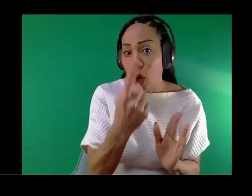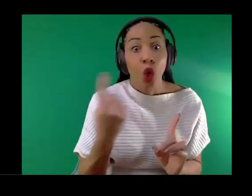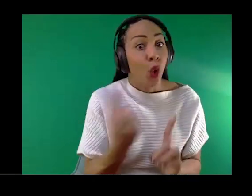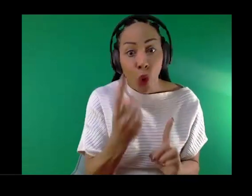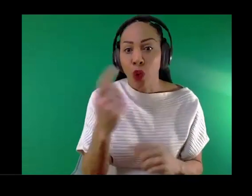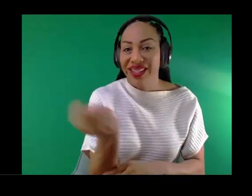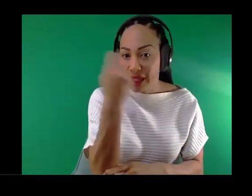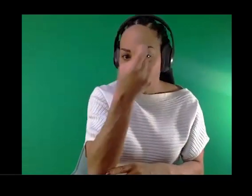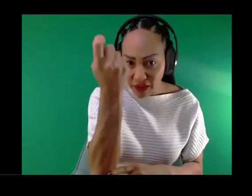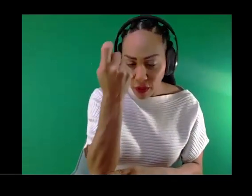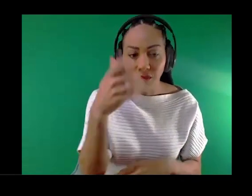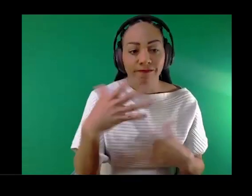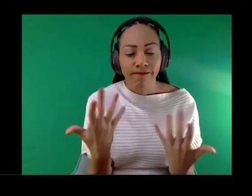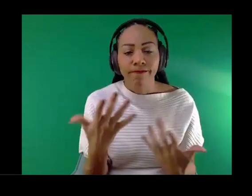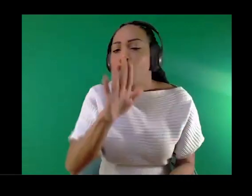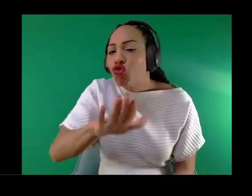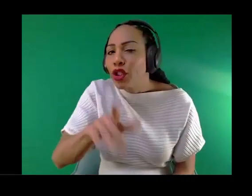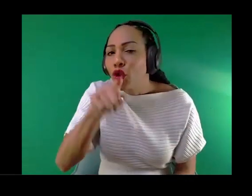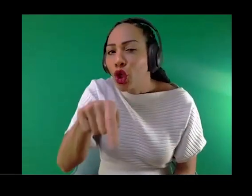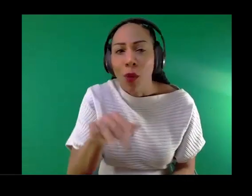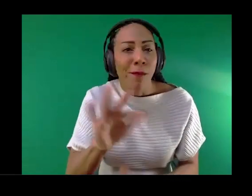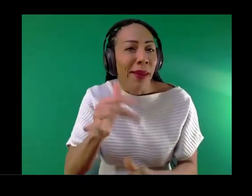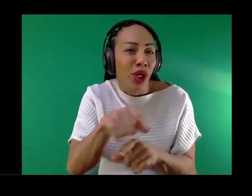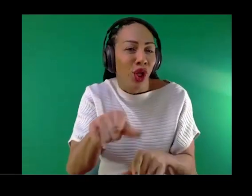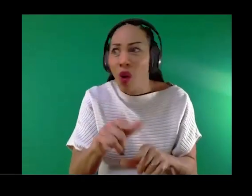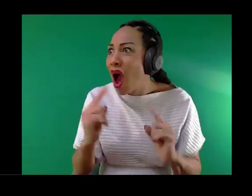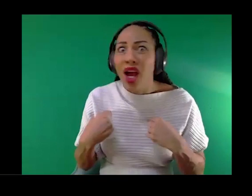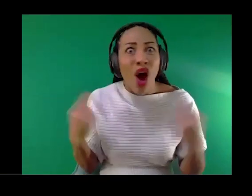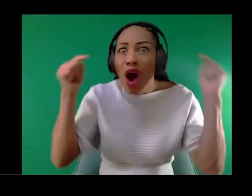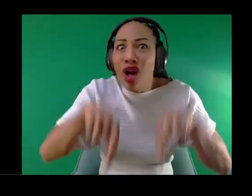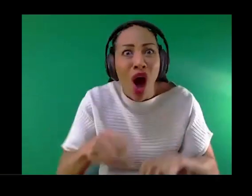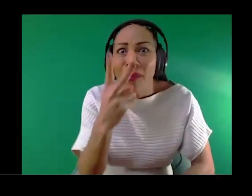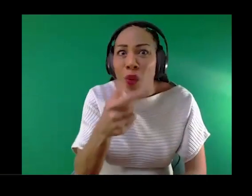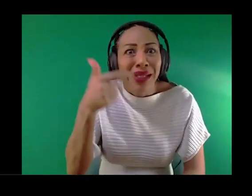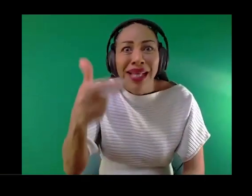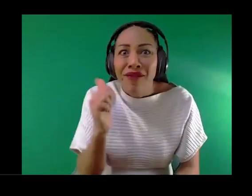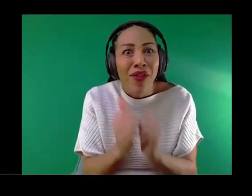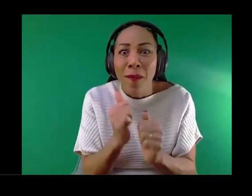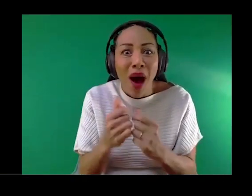if you're not available on the 27th of March or on and are unable to attend this networking event